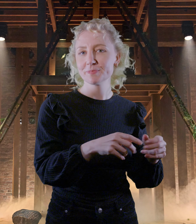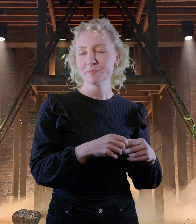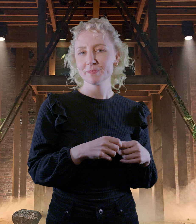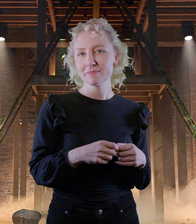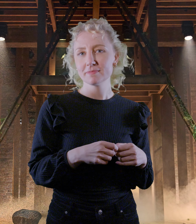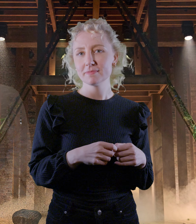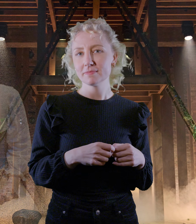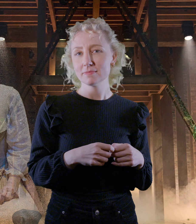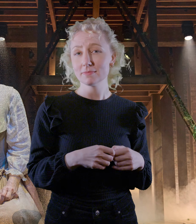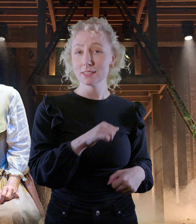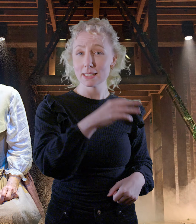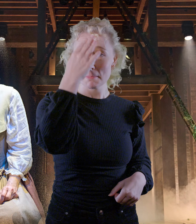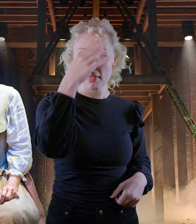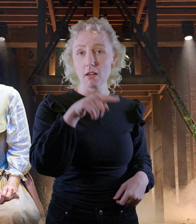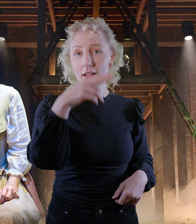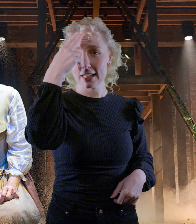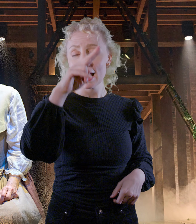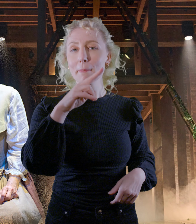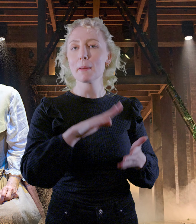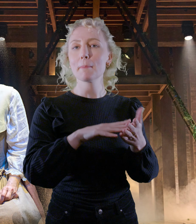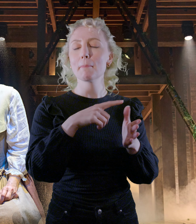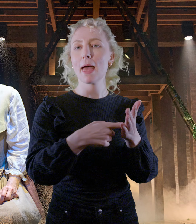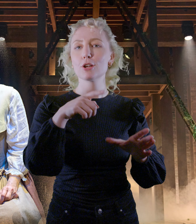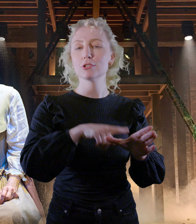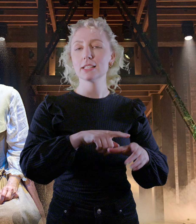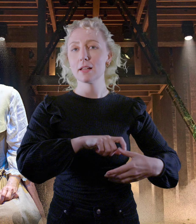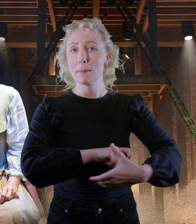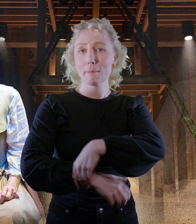His mother, Mary,